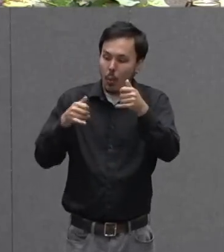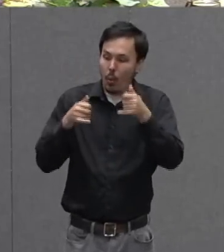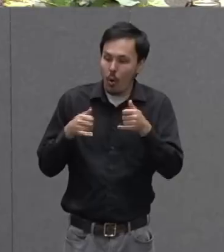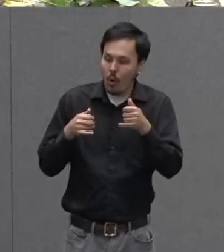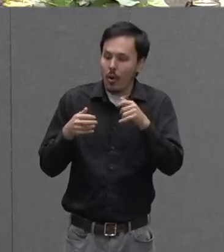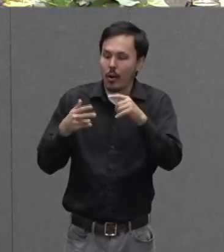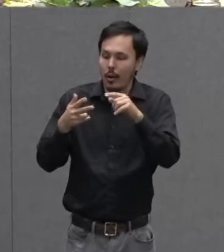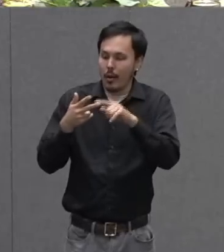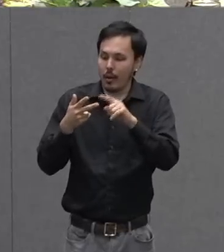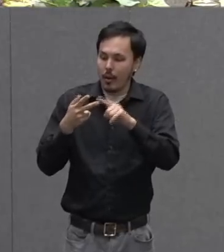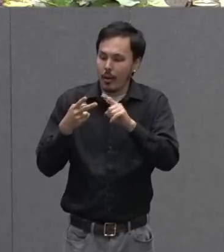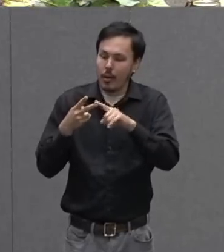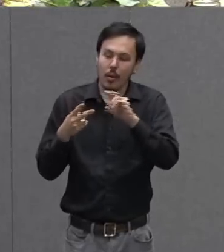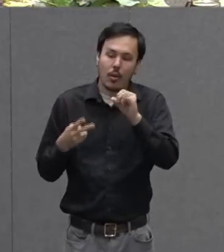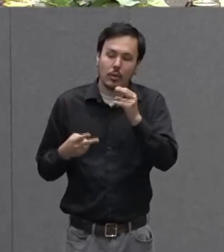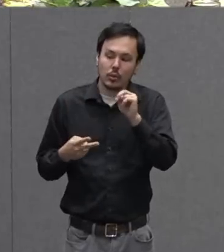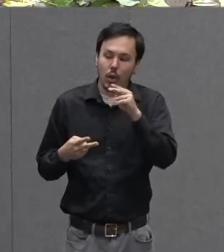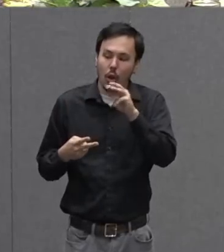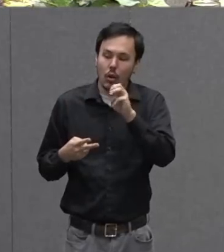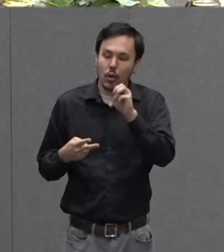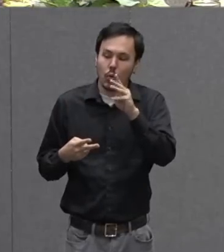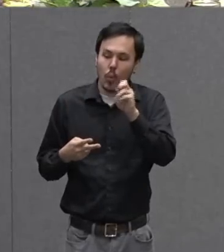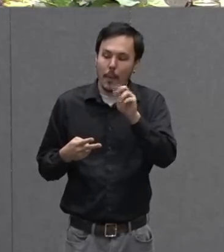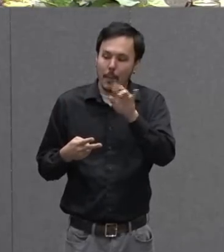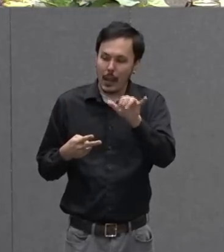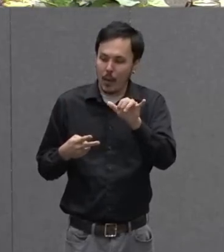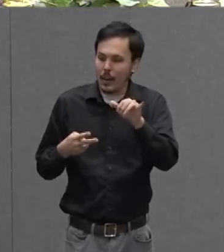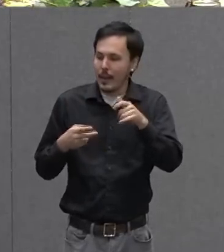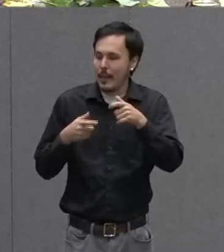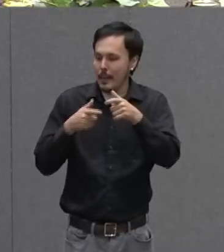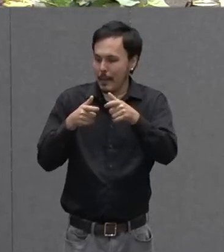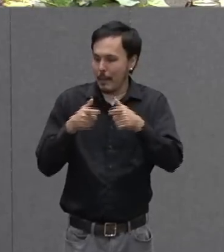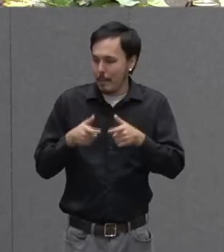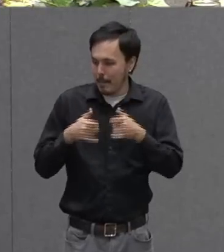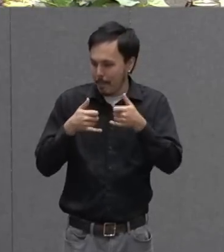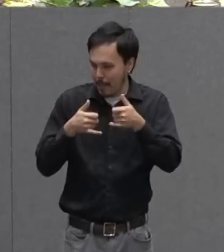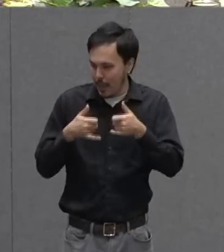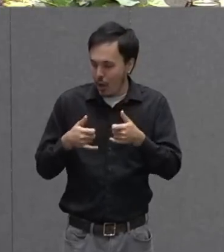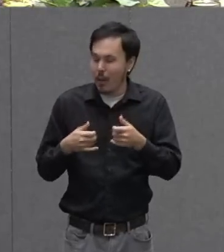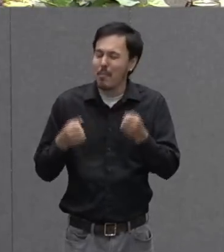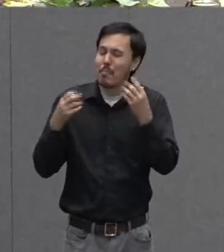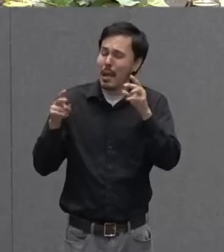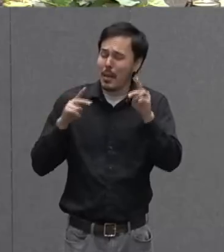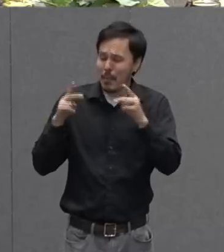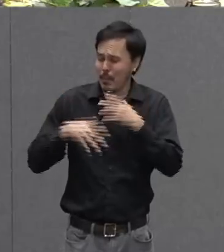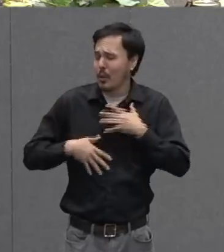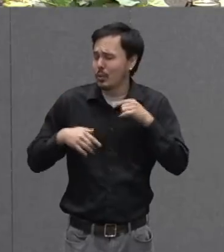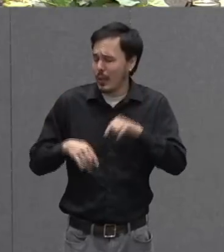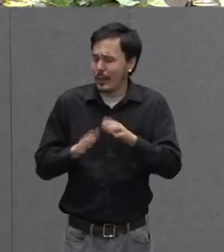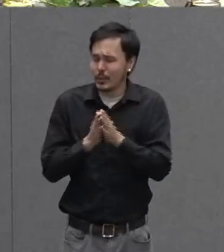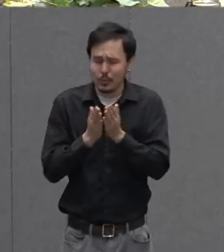So lots of folks like this book. They really do. Well, you're gonna read that for us,